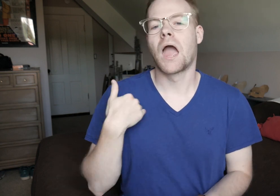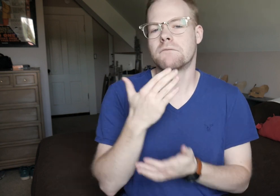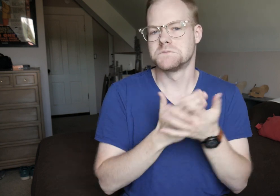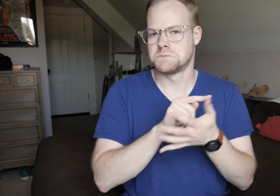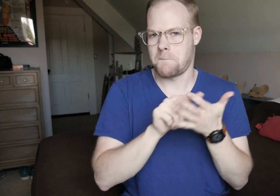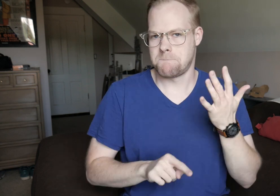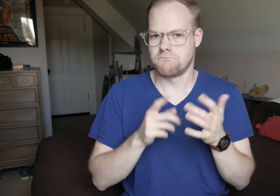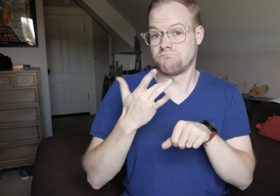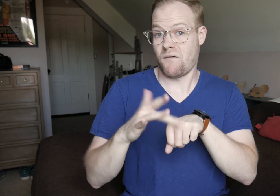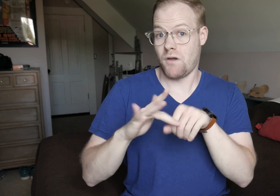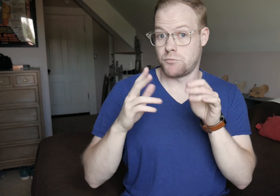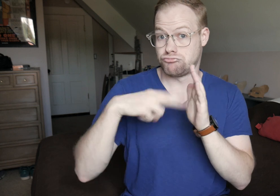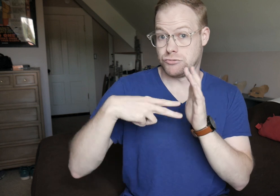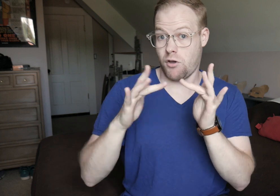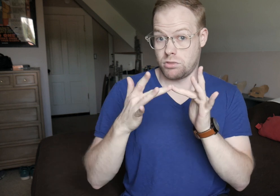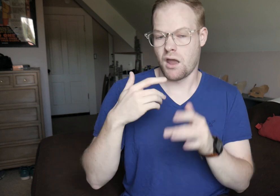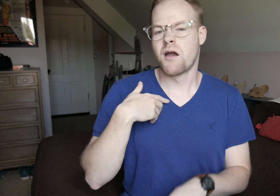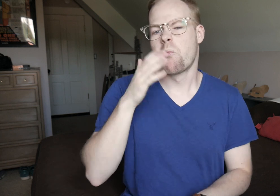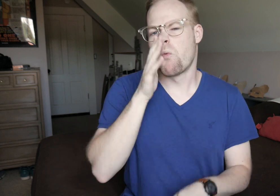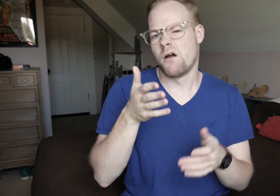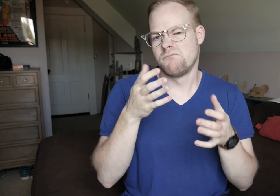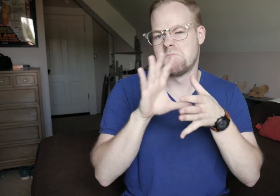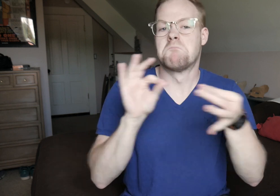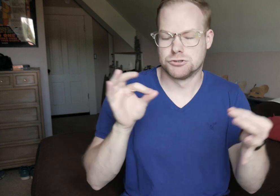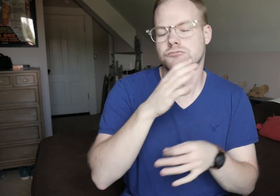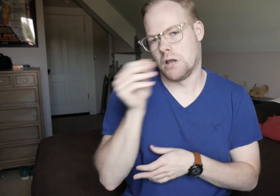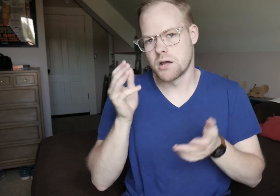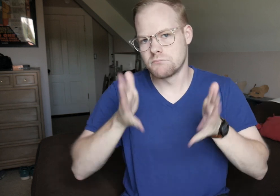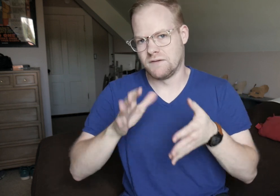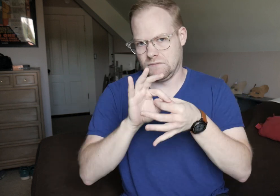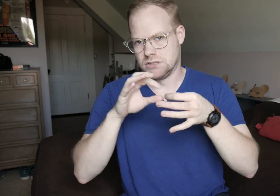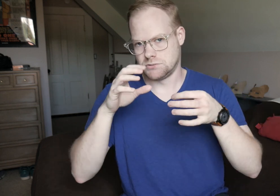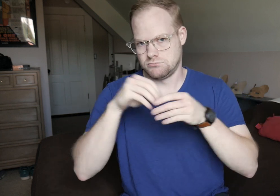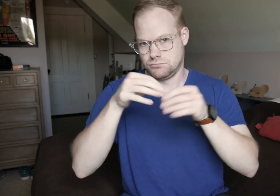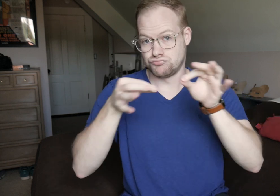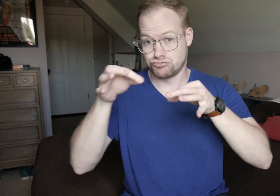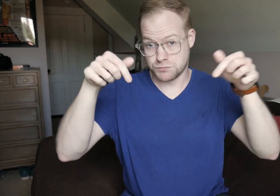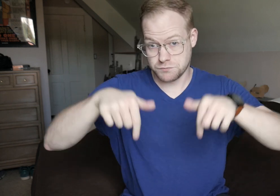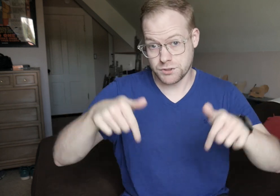There are some of these that are available to read online, which I will mention and leave links to in the description.